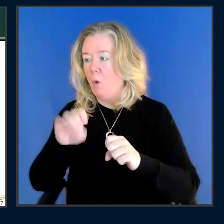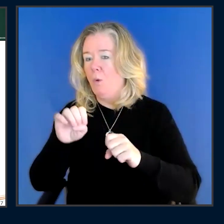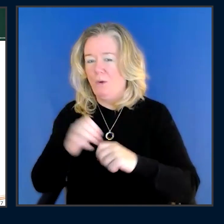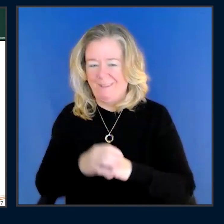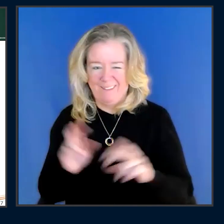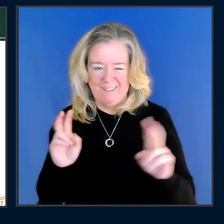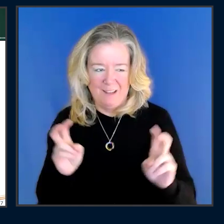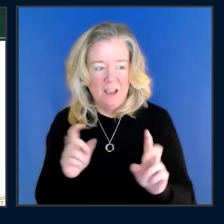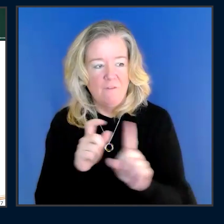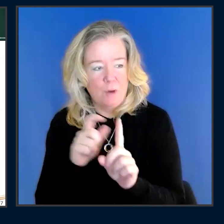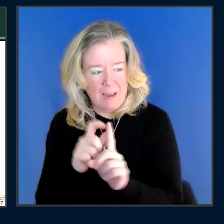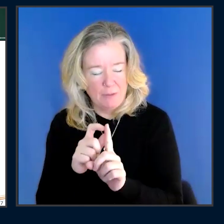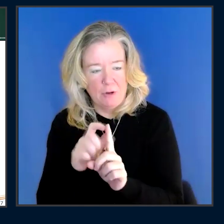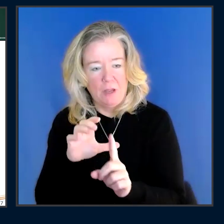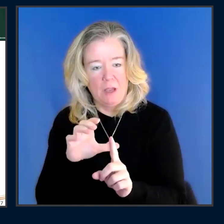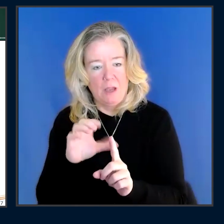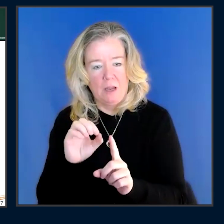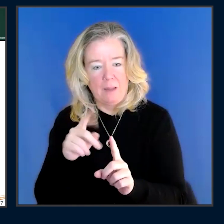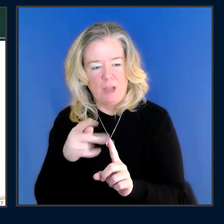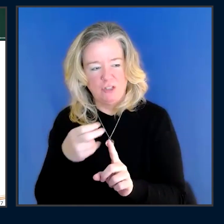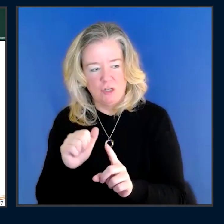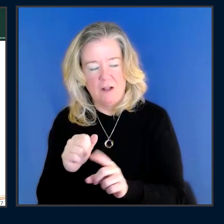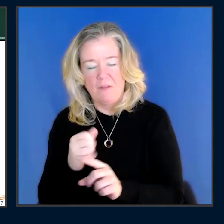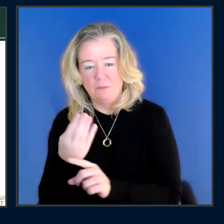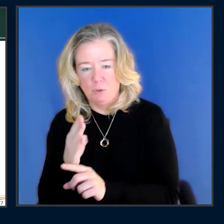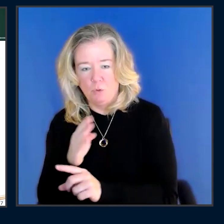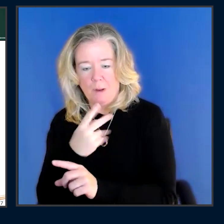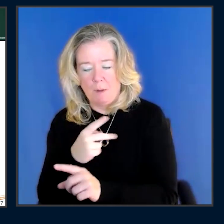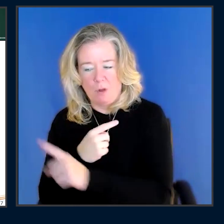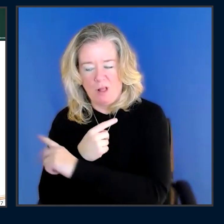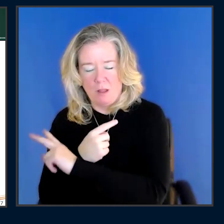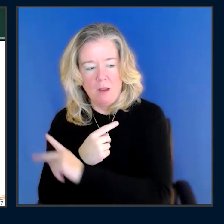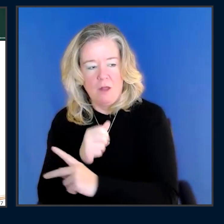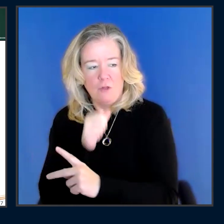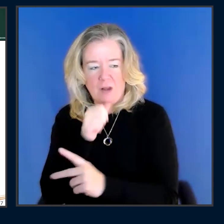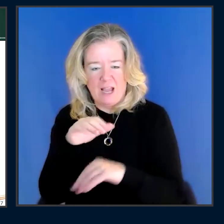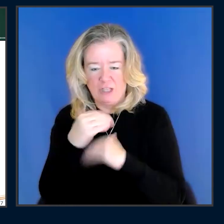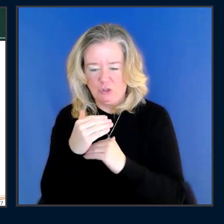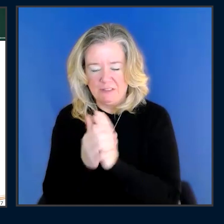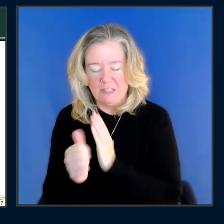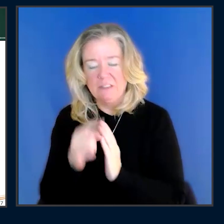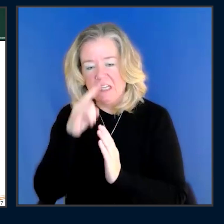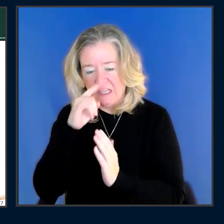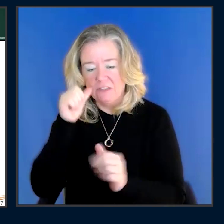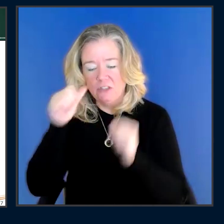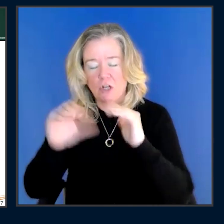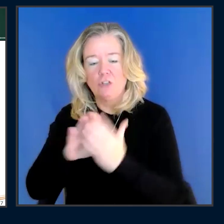The vocabulary and comprehension we say are actually unconstrained skills. Children and adults will learn new vocabulary